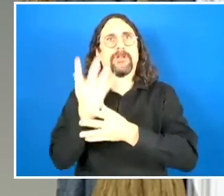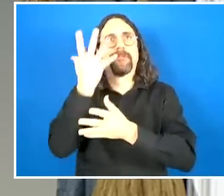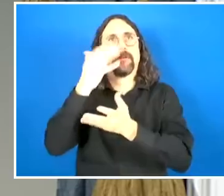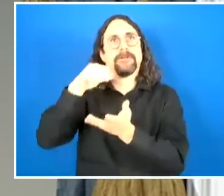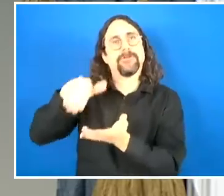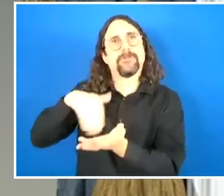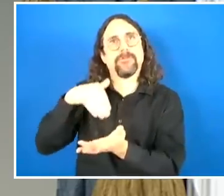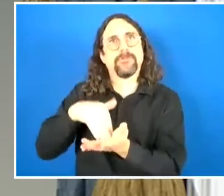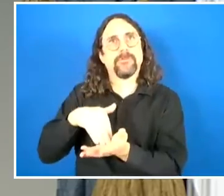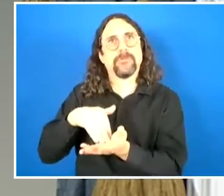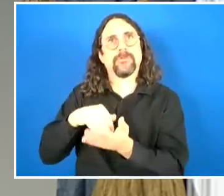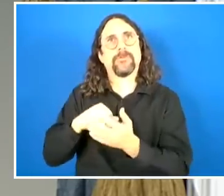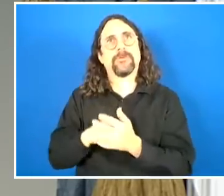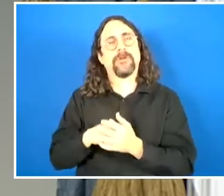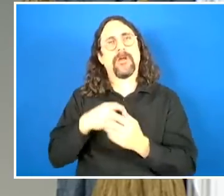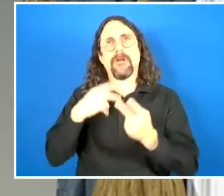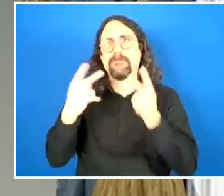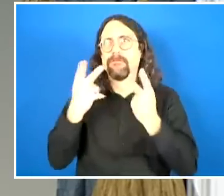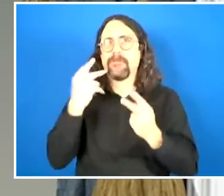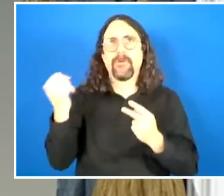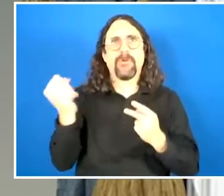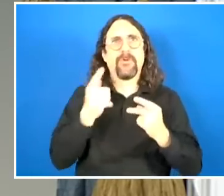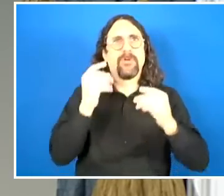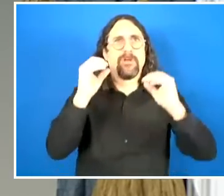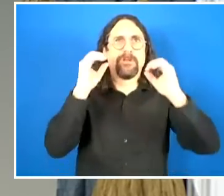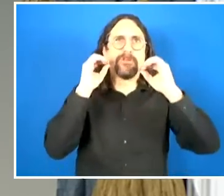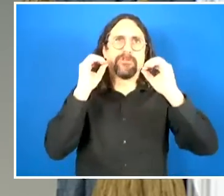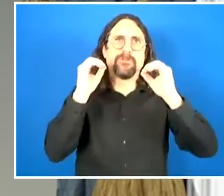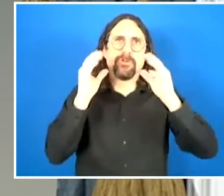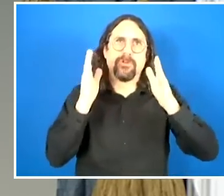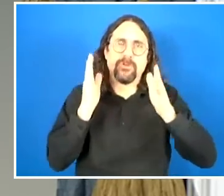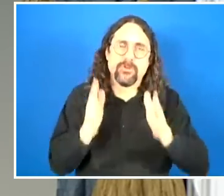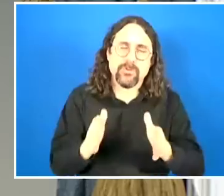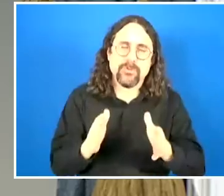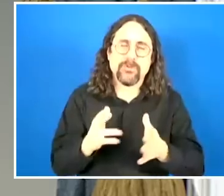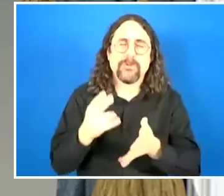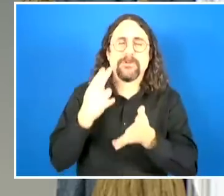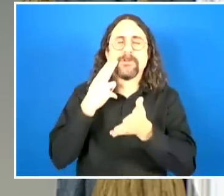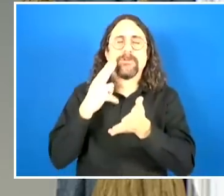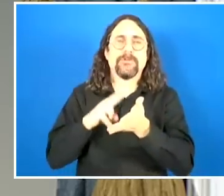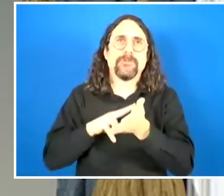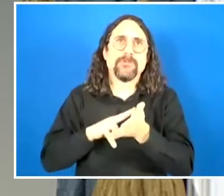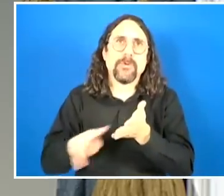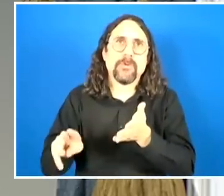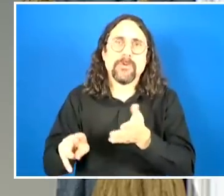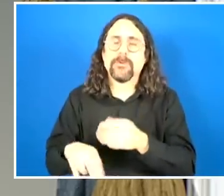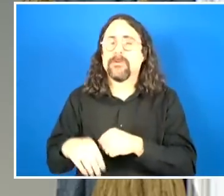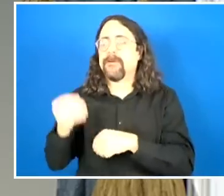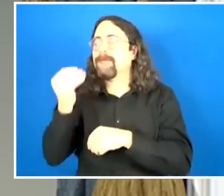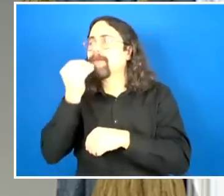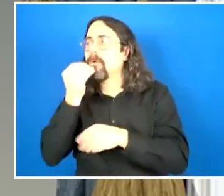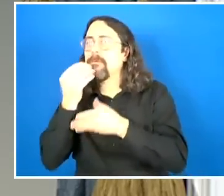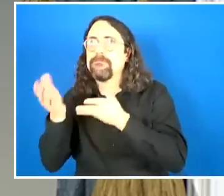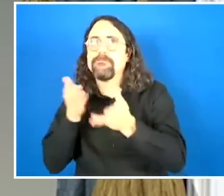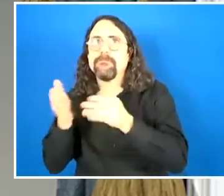WORKERS, OUR TEACRHES,O UR ADMINISTRATORS REALLY TENDING TO THE CHILDREN OF OUR FIRST RESPONDERS AND OUR MEDICAL